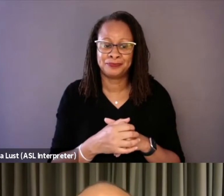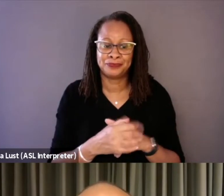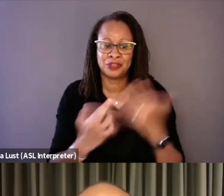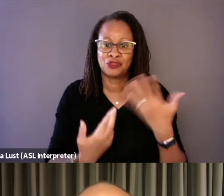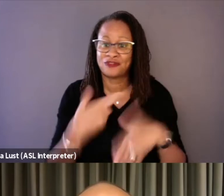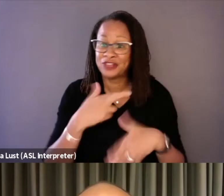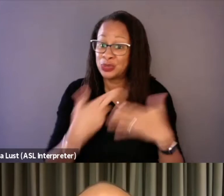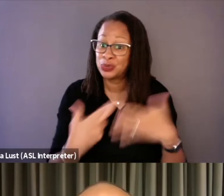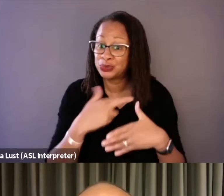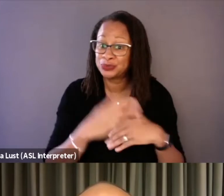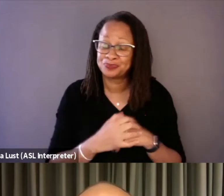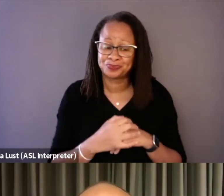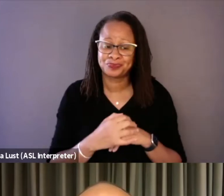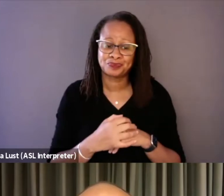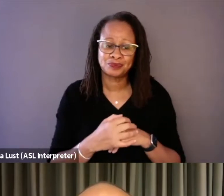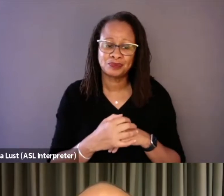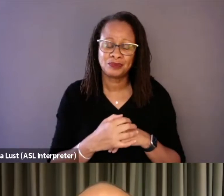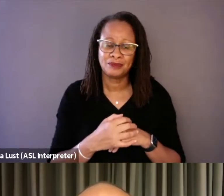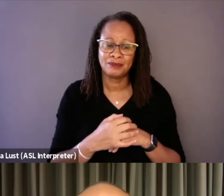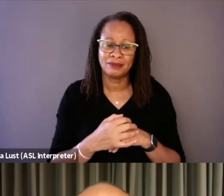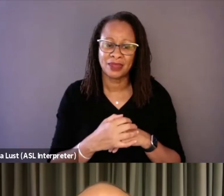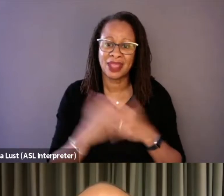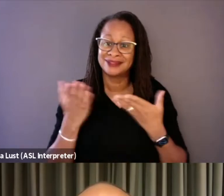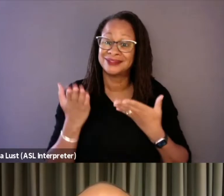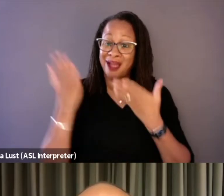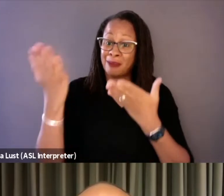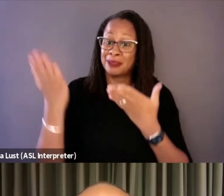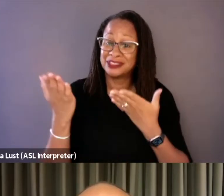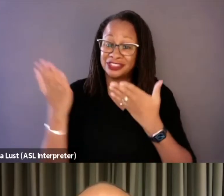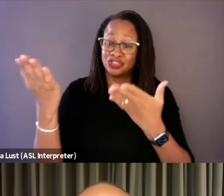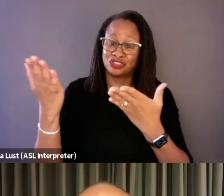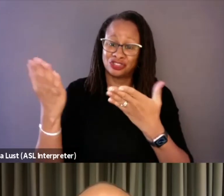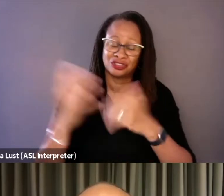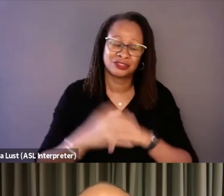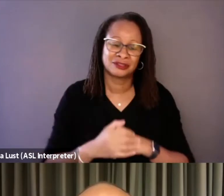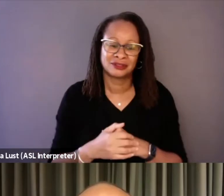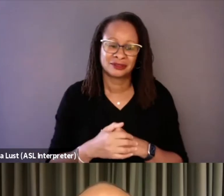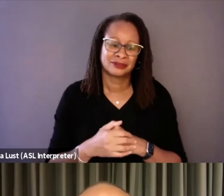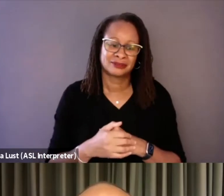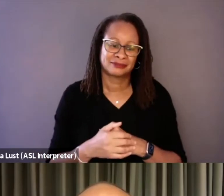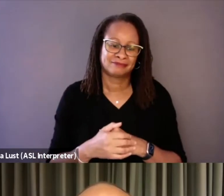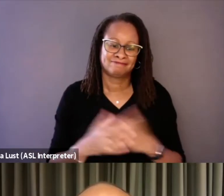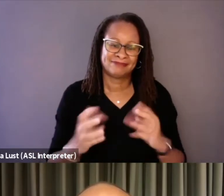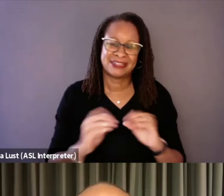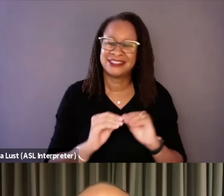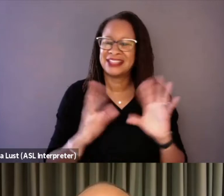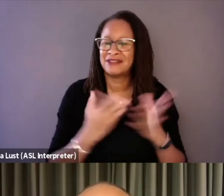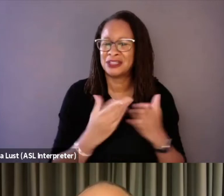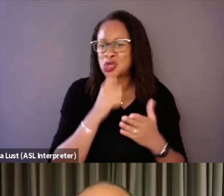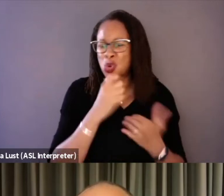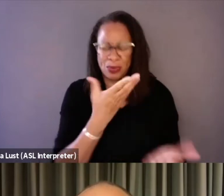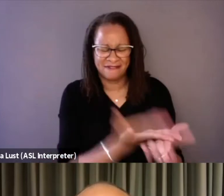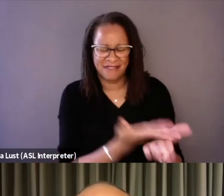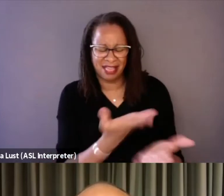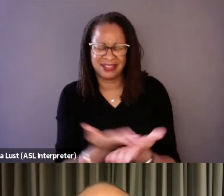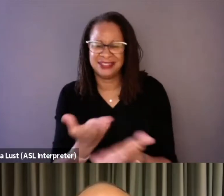and nominations and all these things, you don't want to be validated by these things because